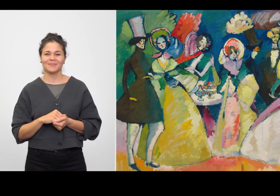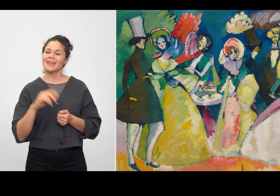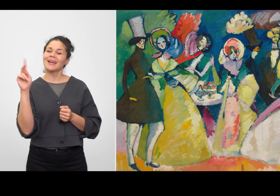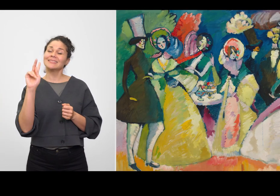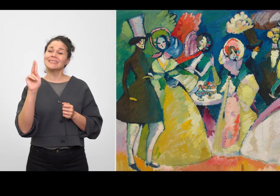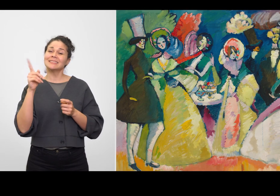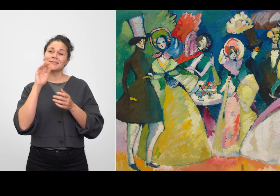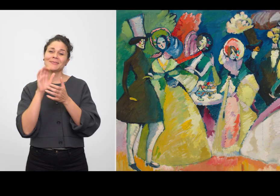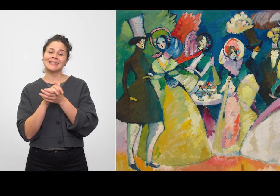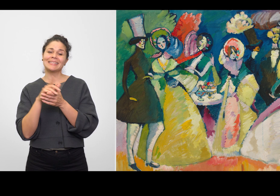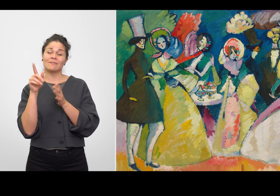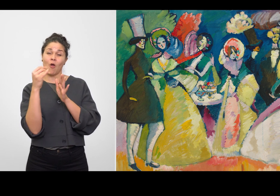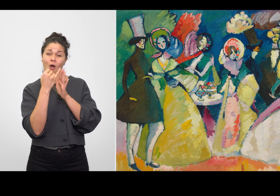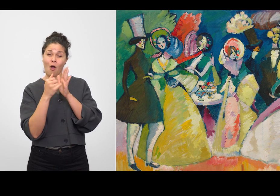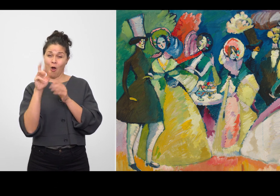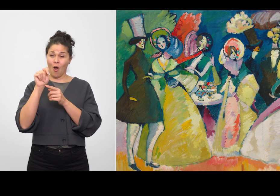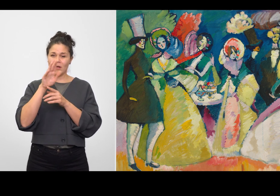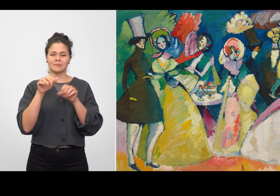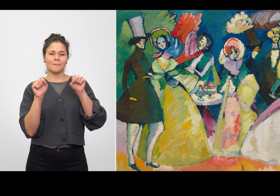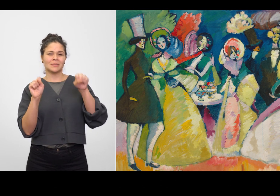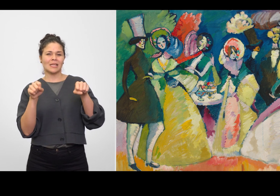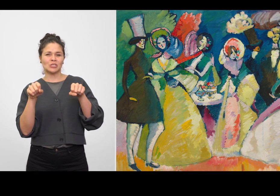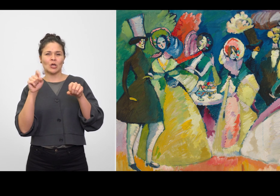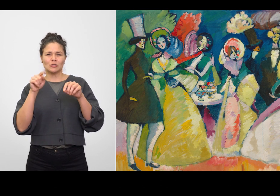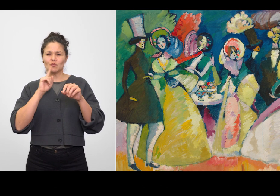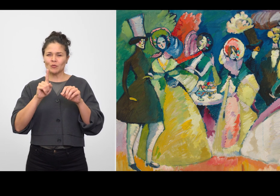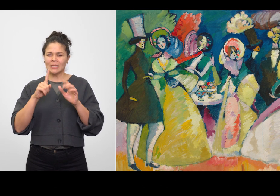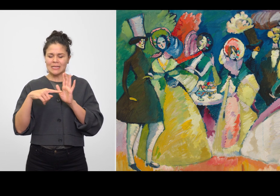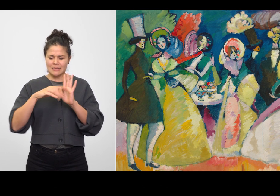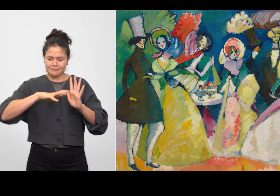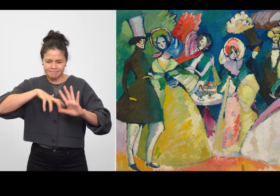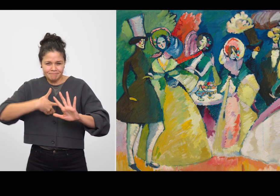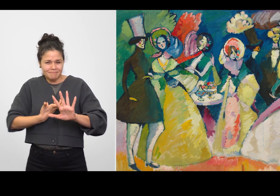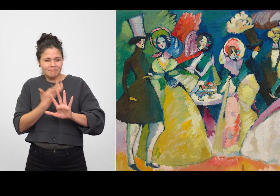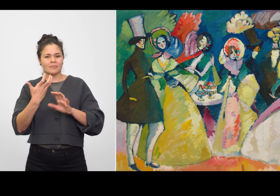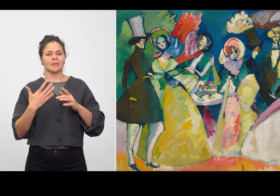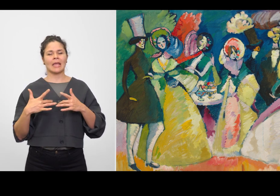Kandinsky believed in art’s potential to illicit